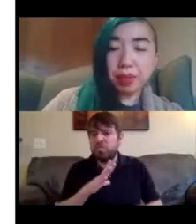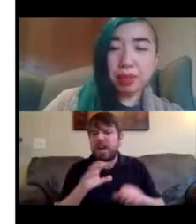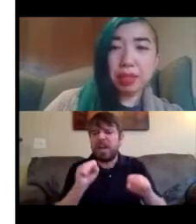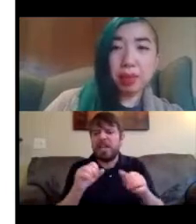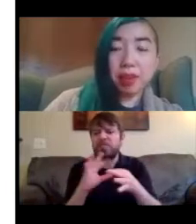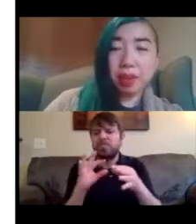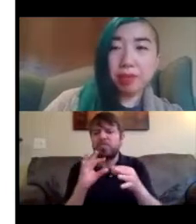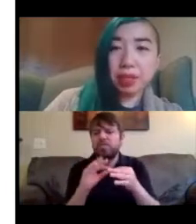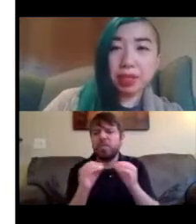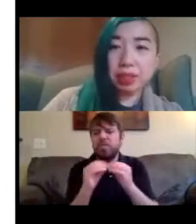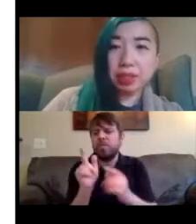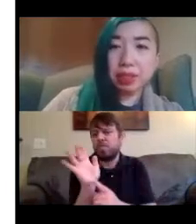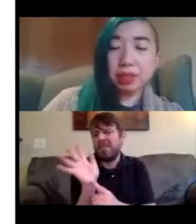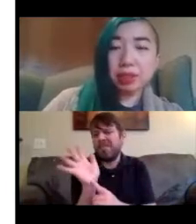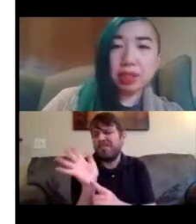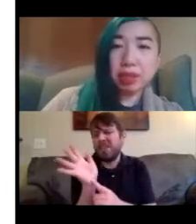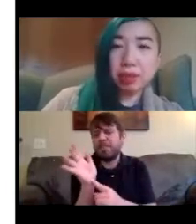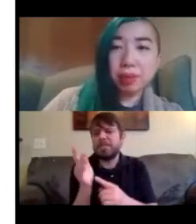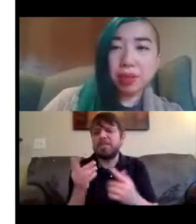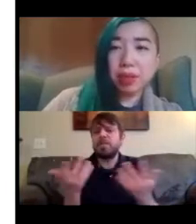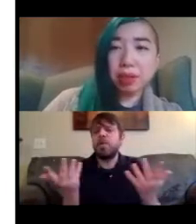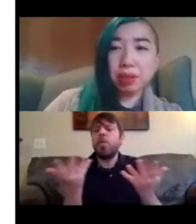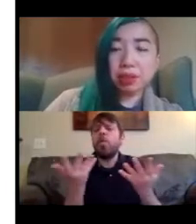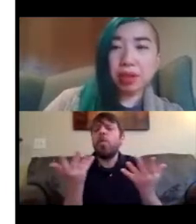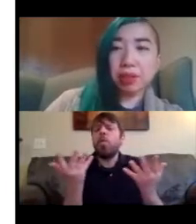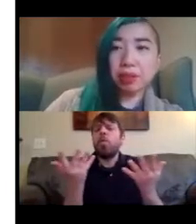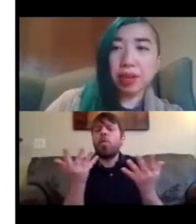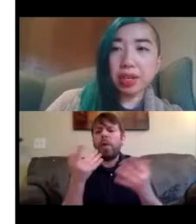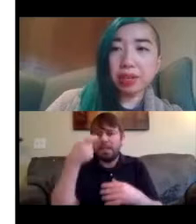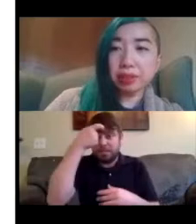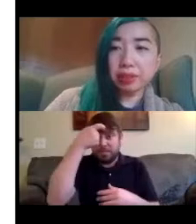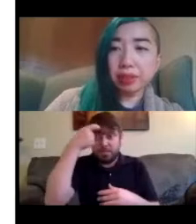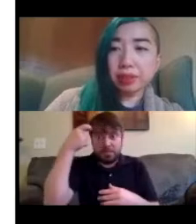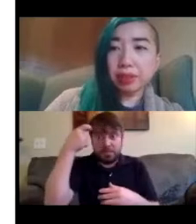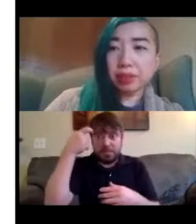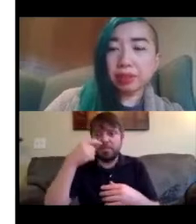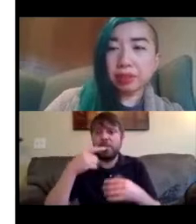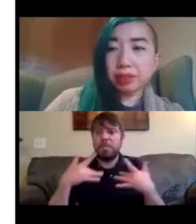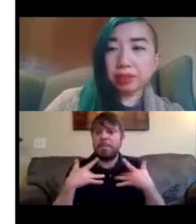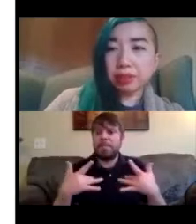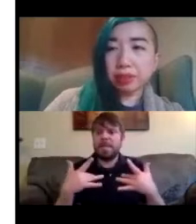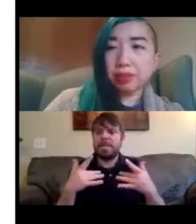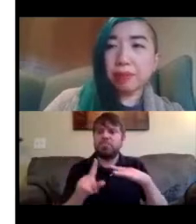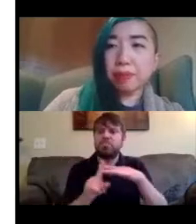So take about 5 minutes to jot down what ghosts haunt your writing.